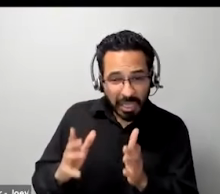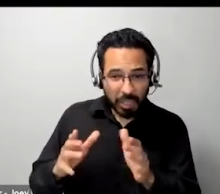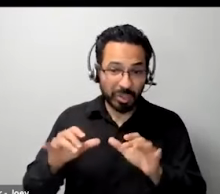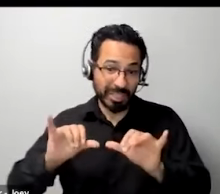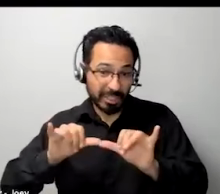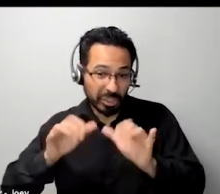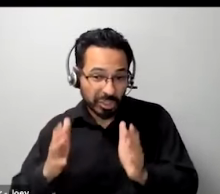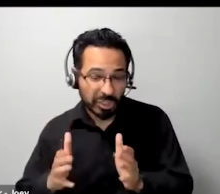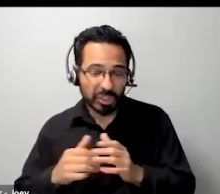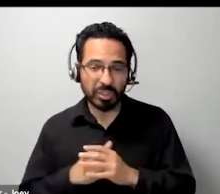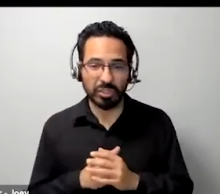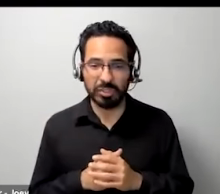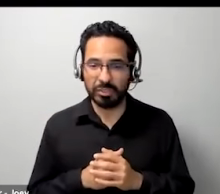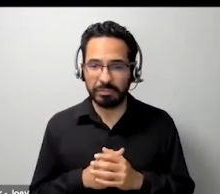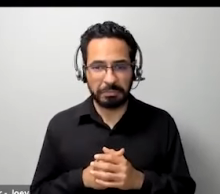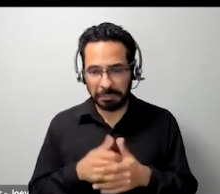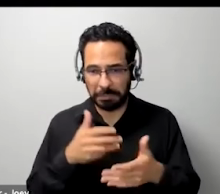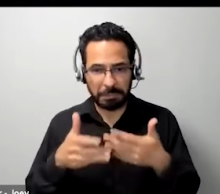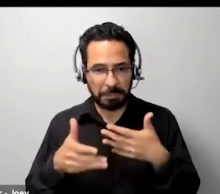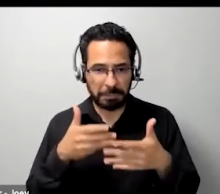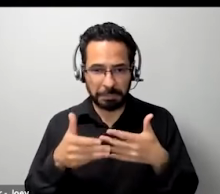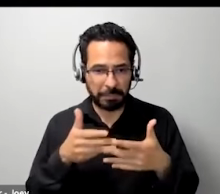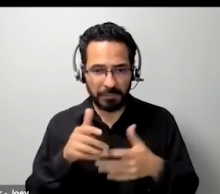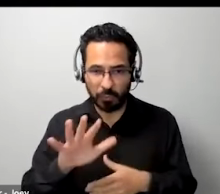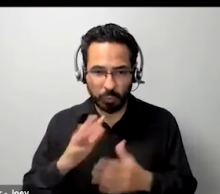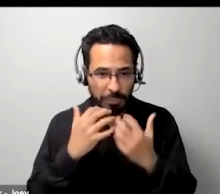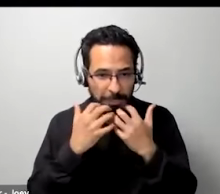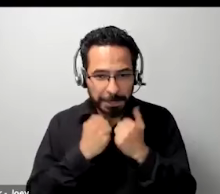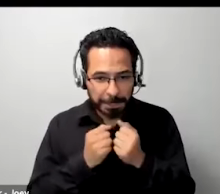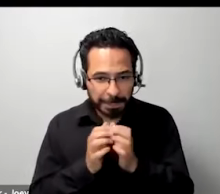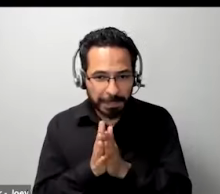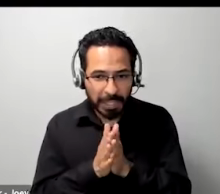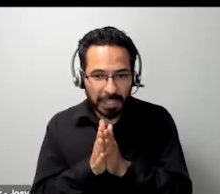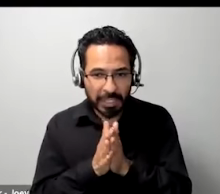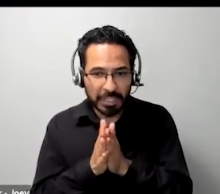you know, whatever your passion is in technology,